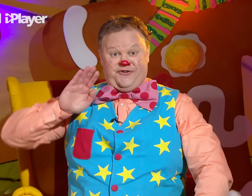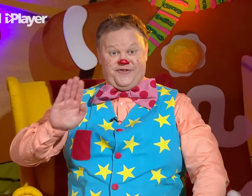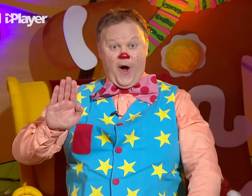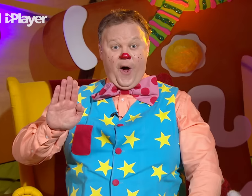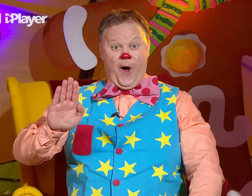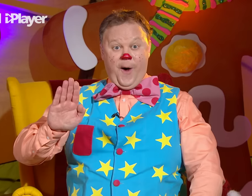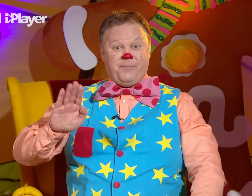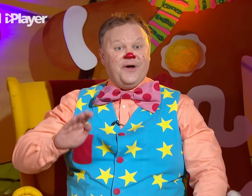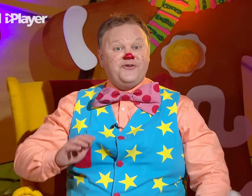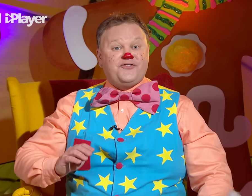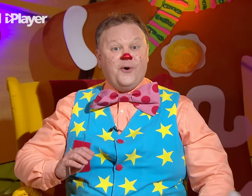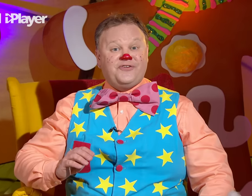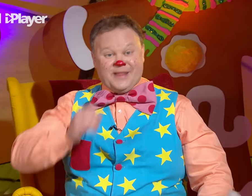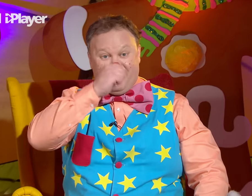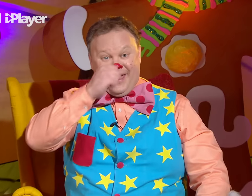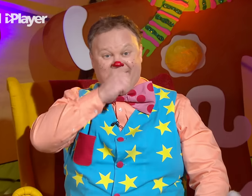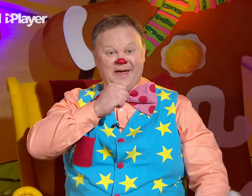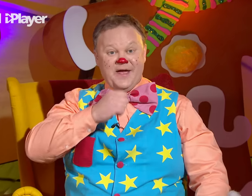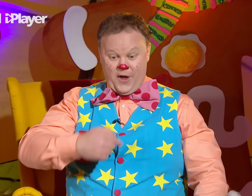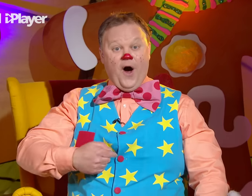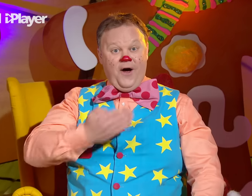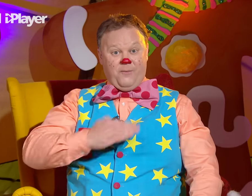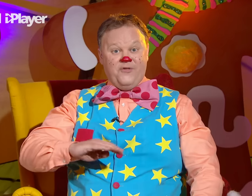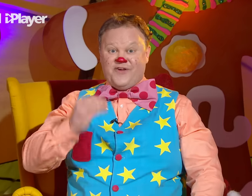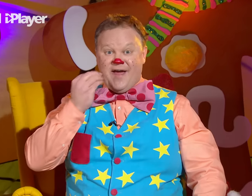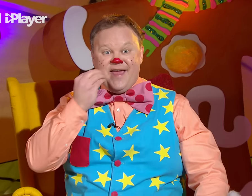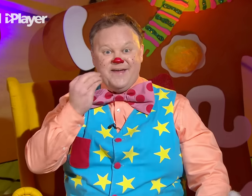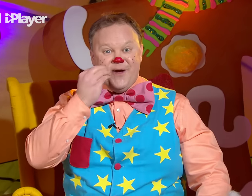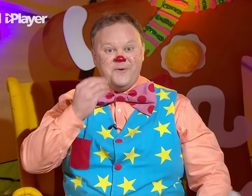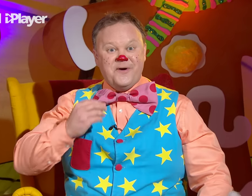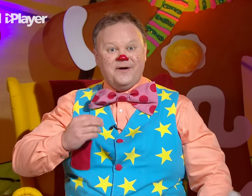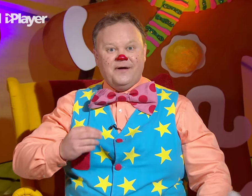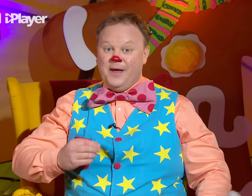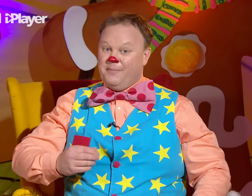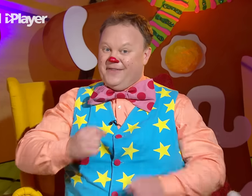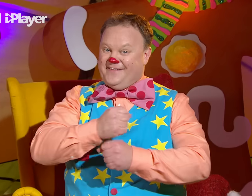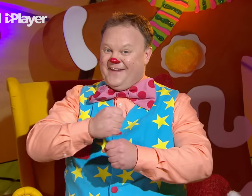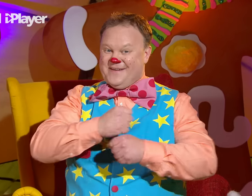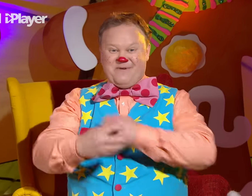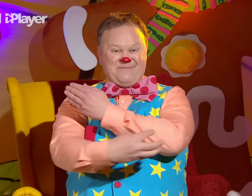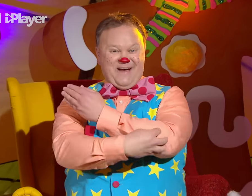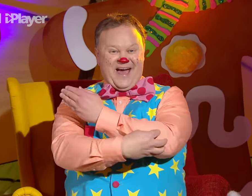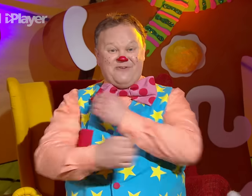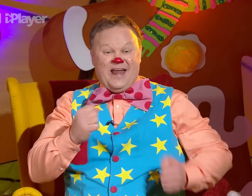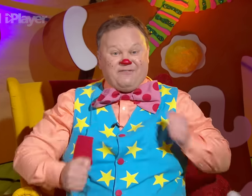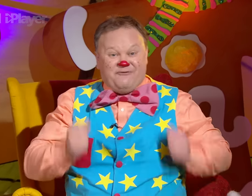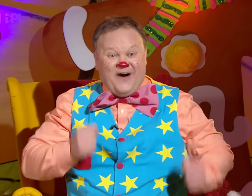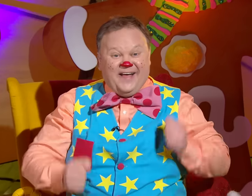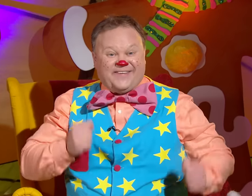stop snorted the pig i want to eat you but the gingerbread man ran even faster